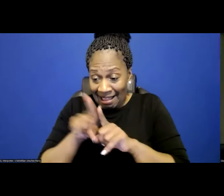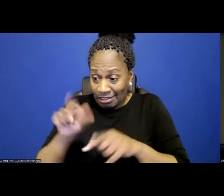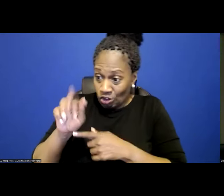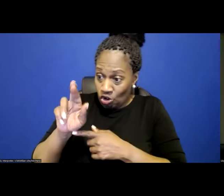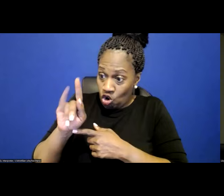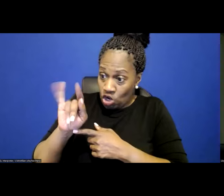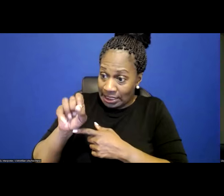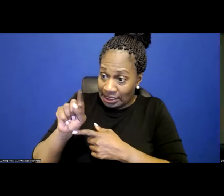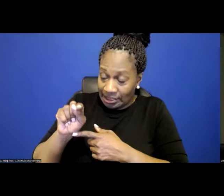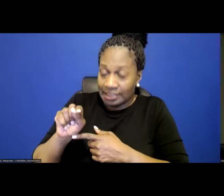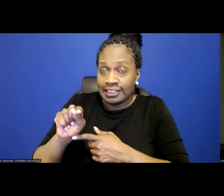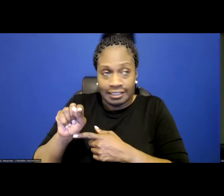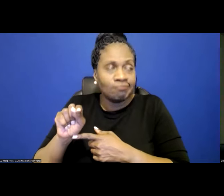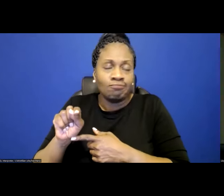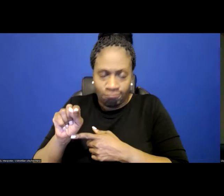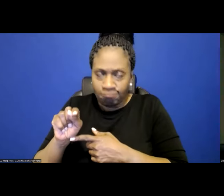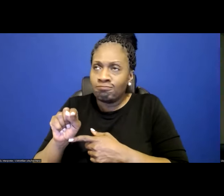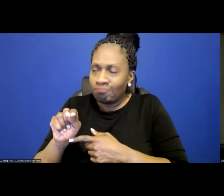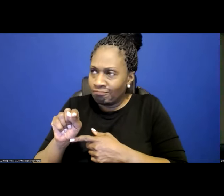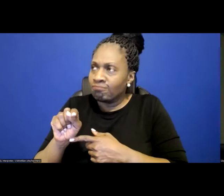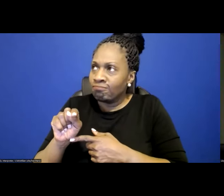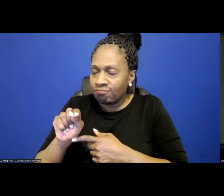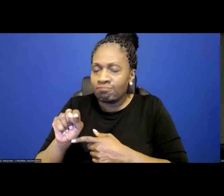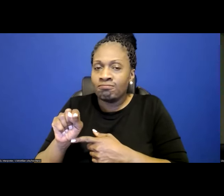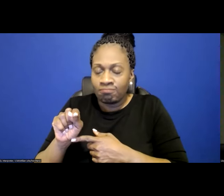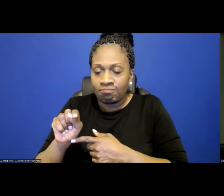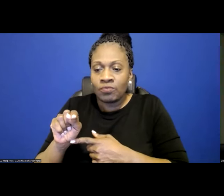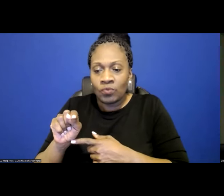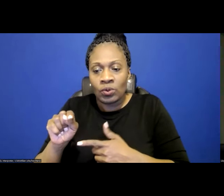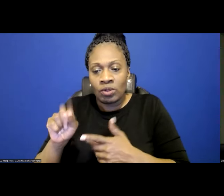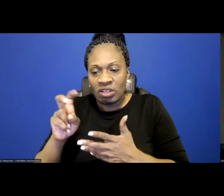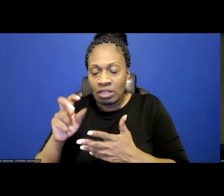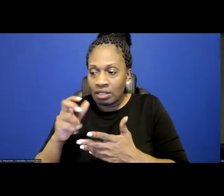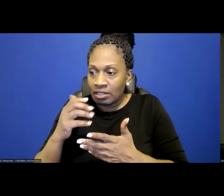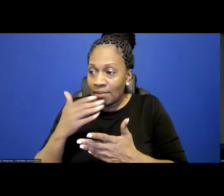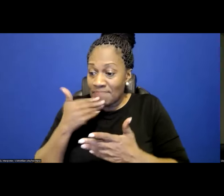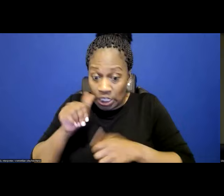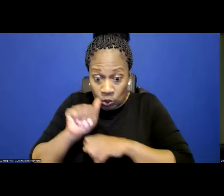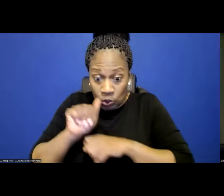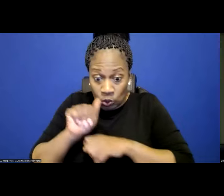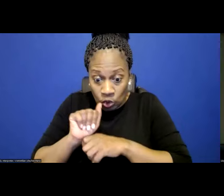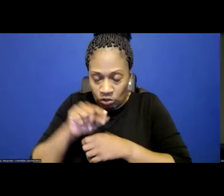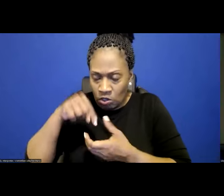you know, to make our best work, I think actually we have to be able